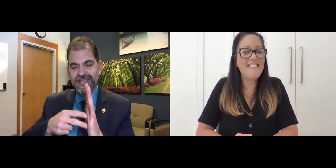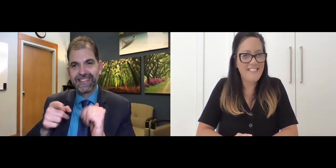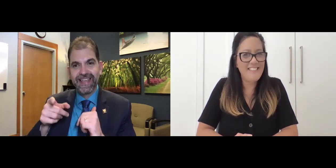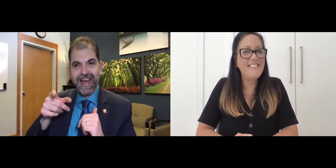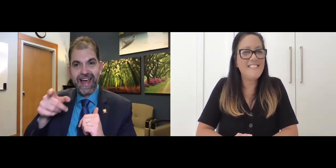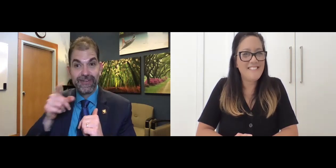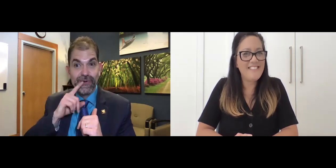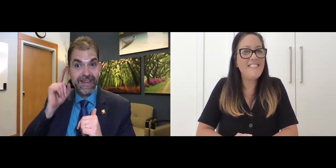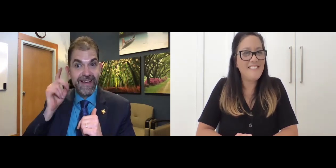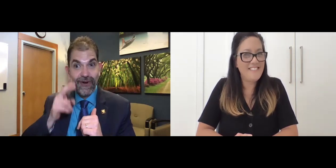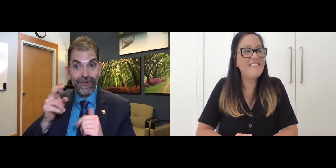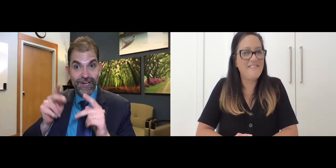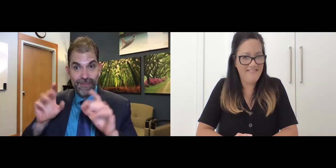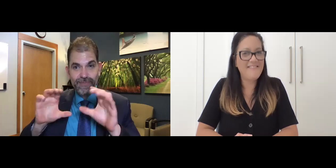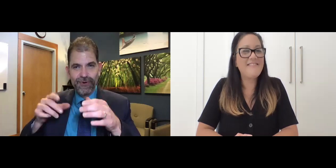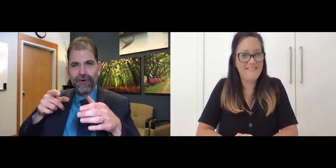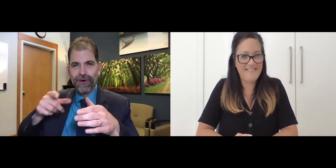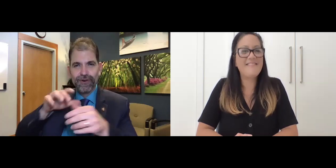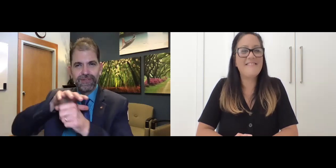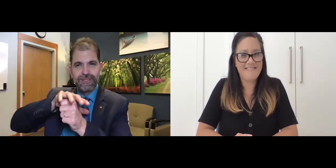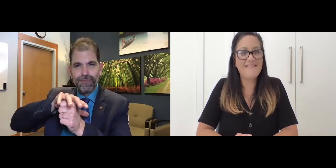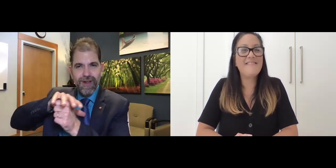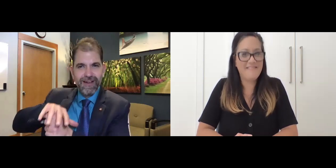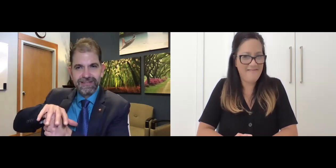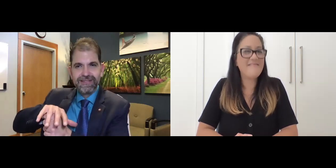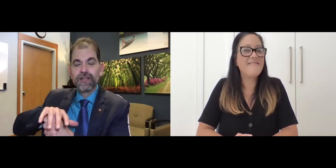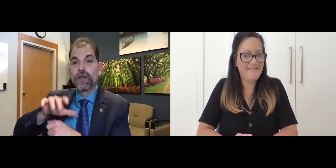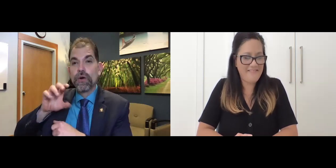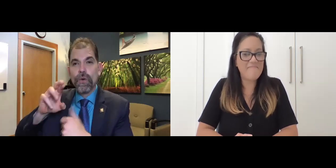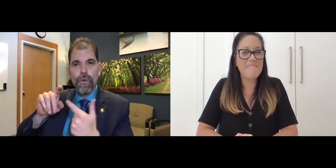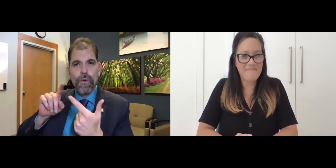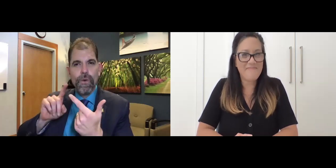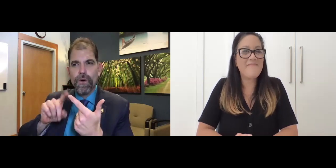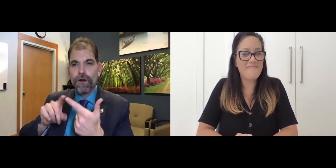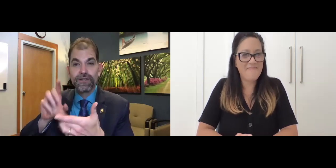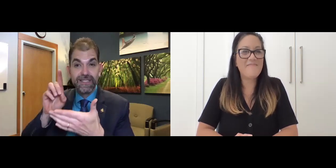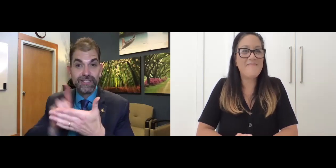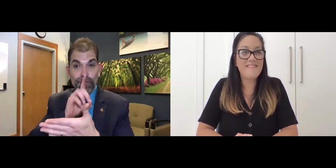what that means is when you have deaf and hard of hearing people,